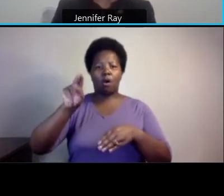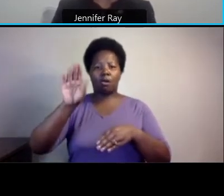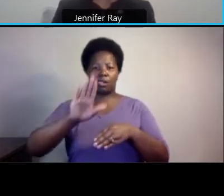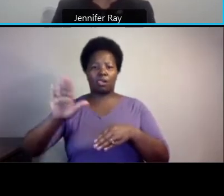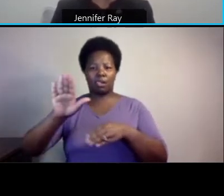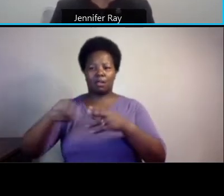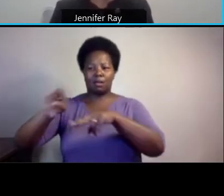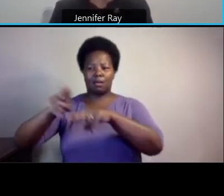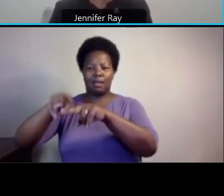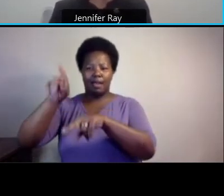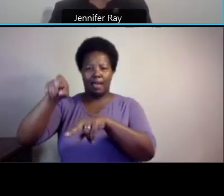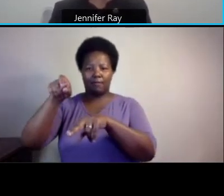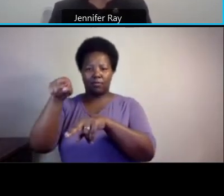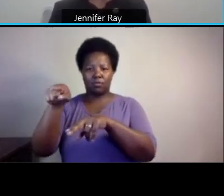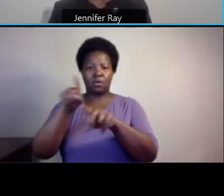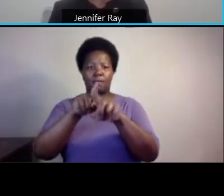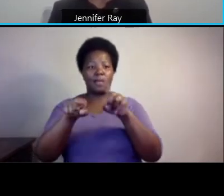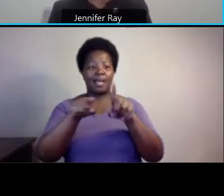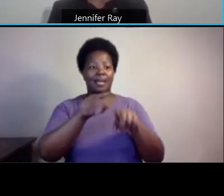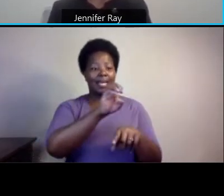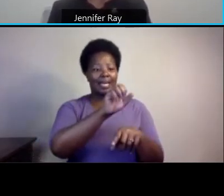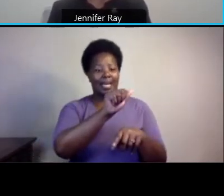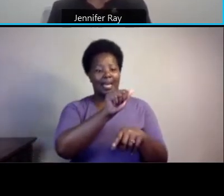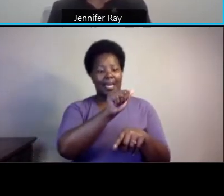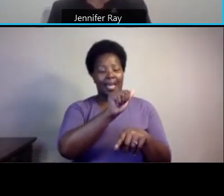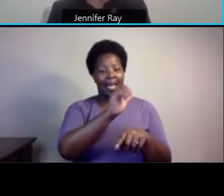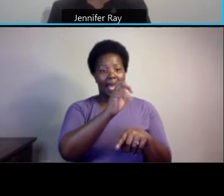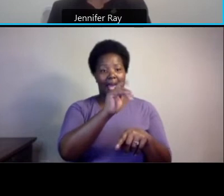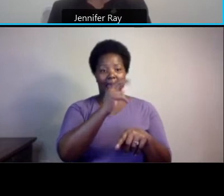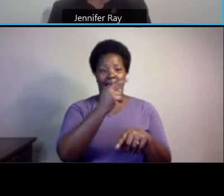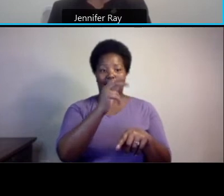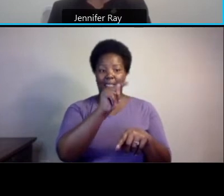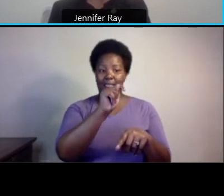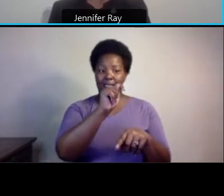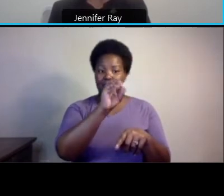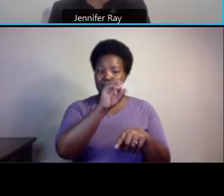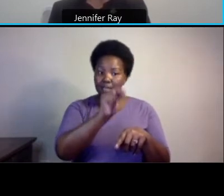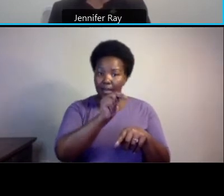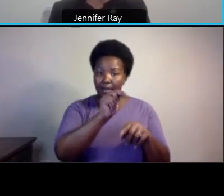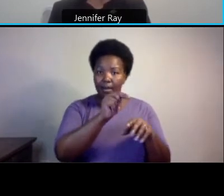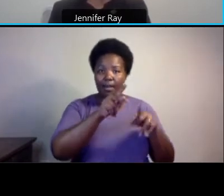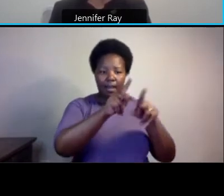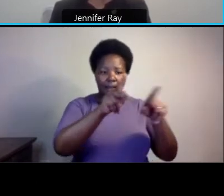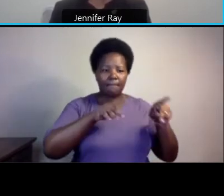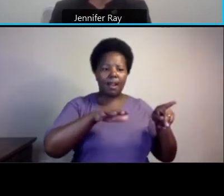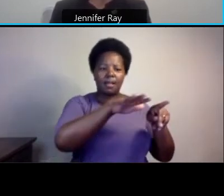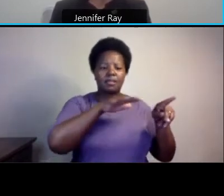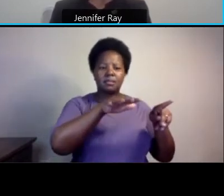roadway on eckington place and the protected bike lanes help narrow the roadway for pedestrians